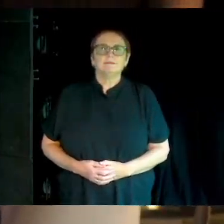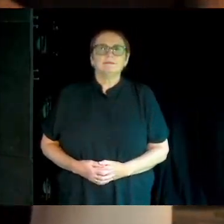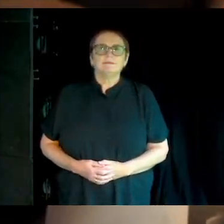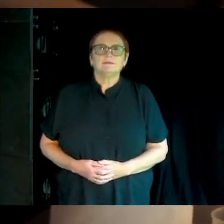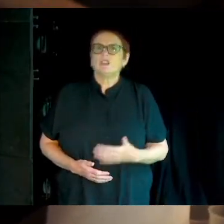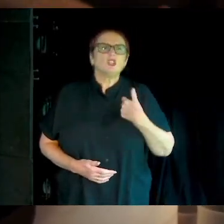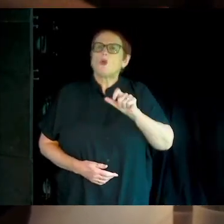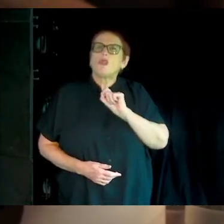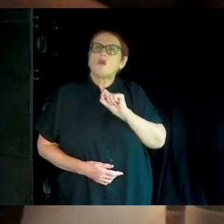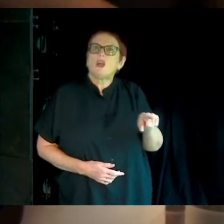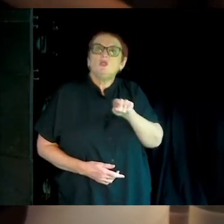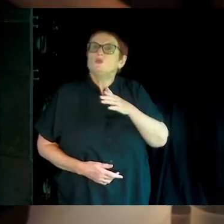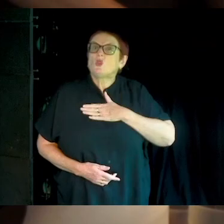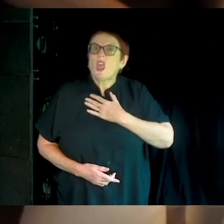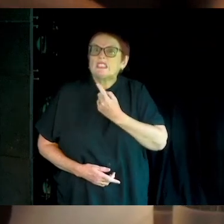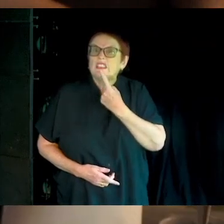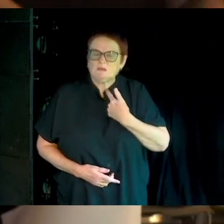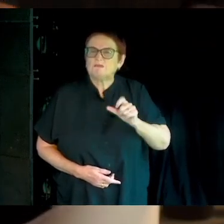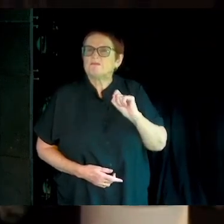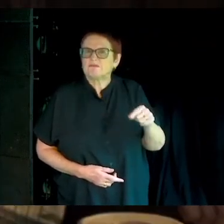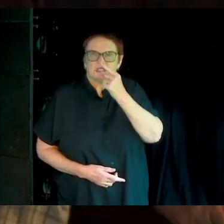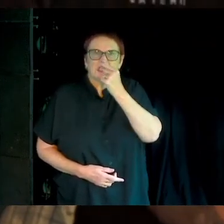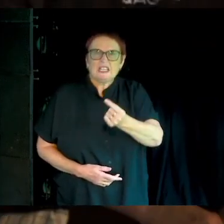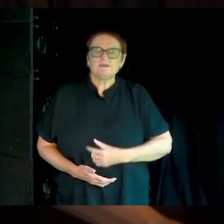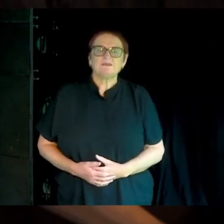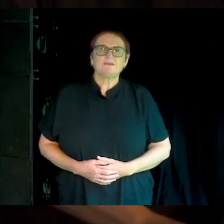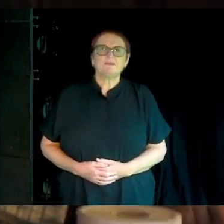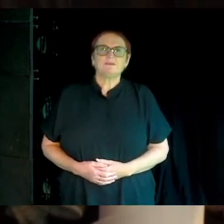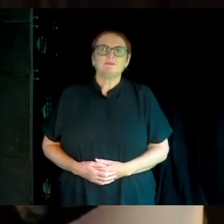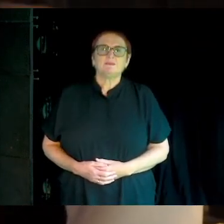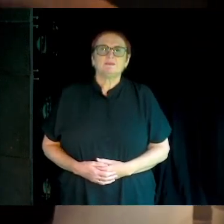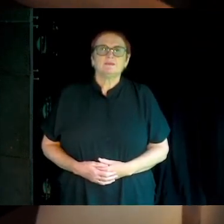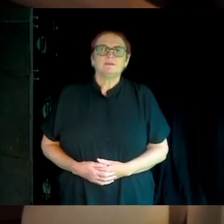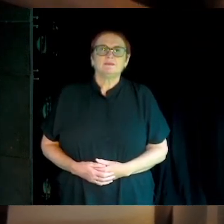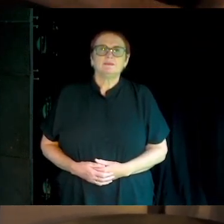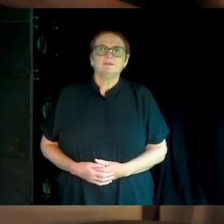the way but if you don't like it you can actually chuck it away actually so as mentioned before all